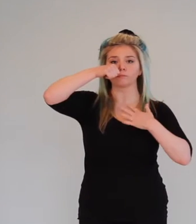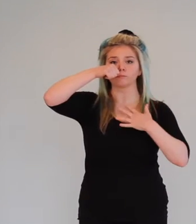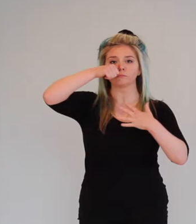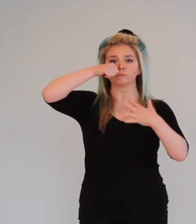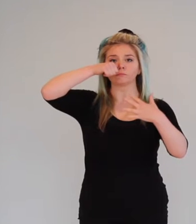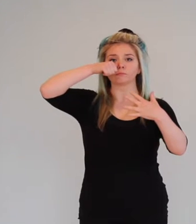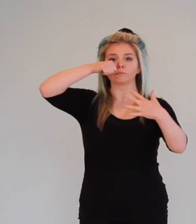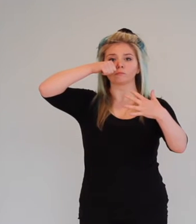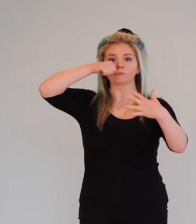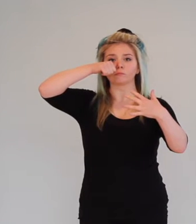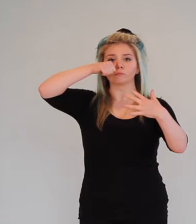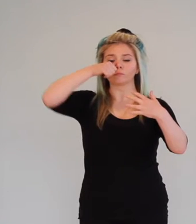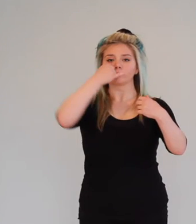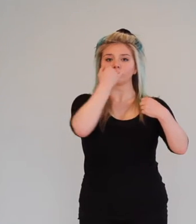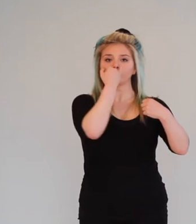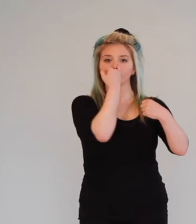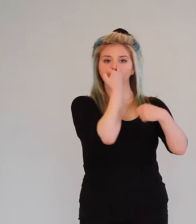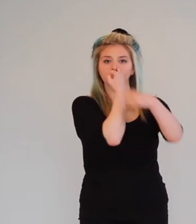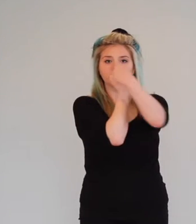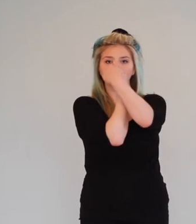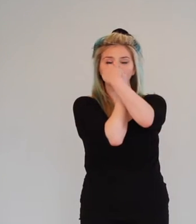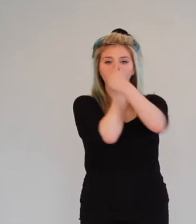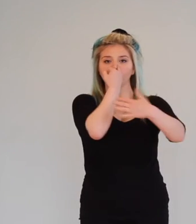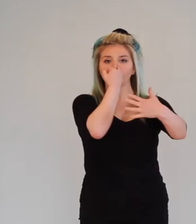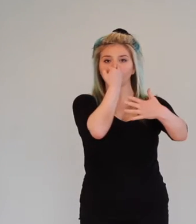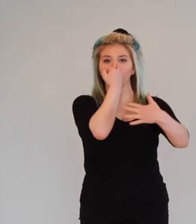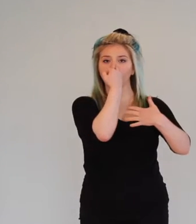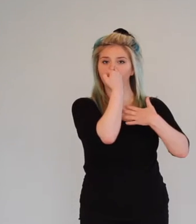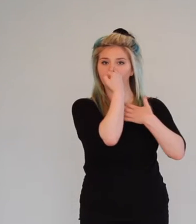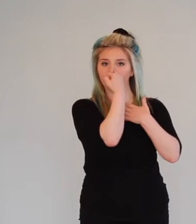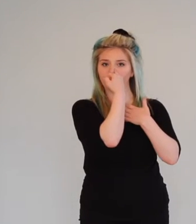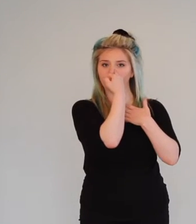continuing to do this inhaling and exhaling,